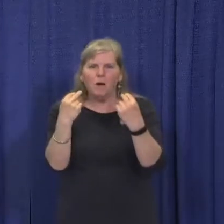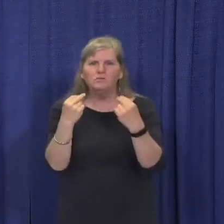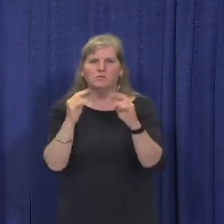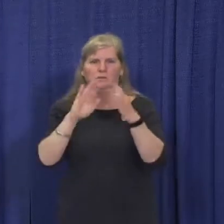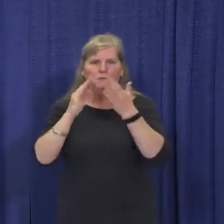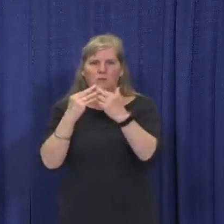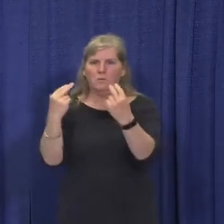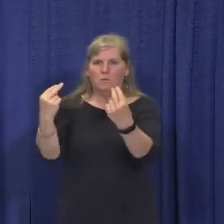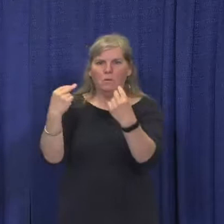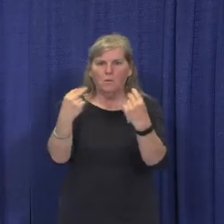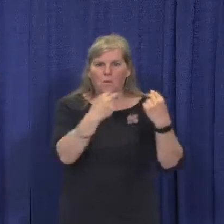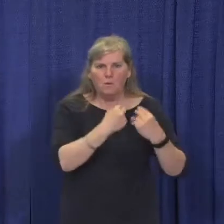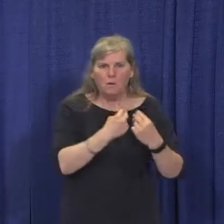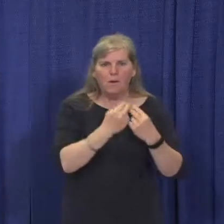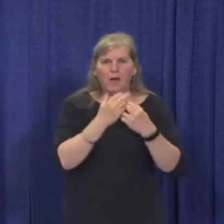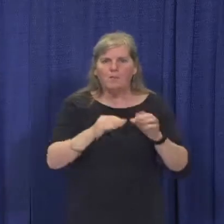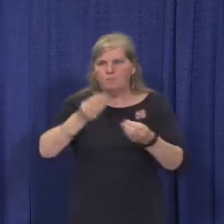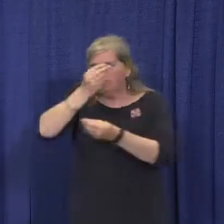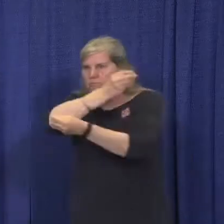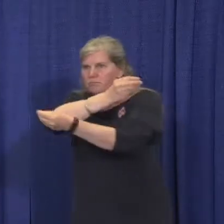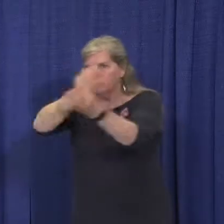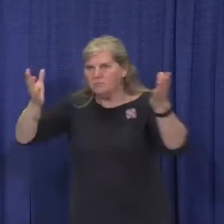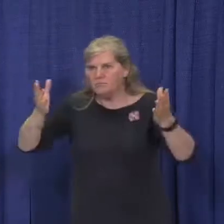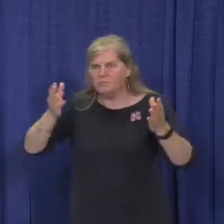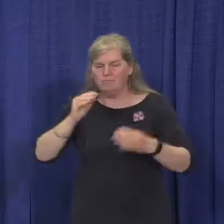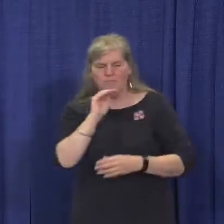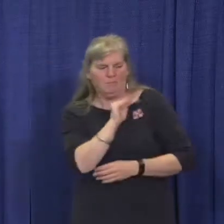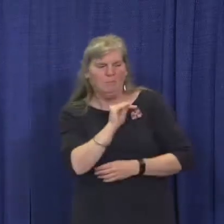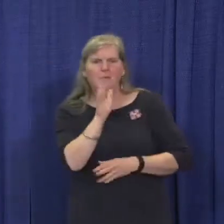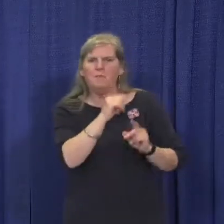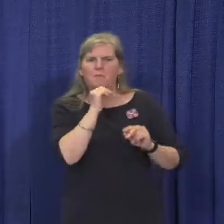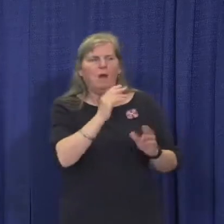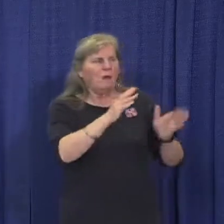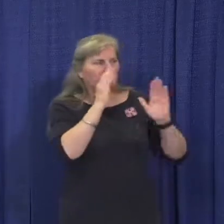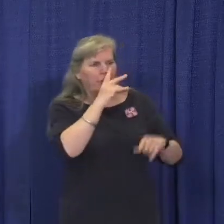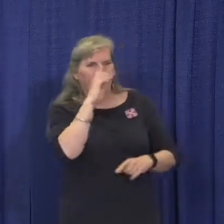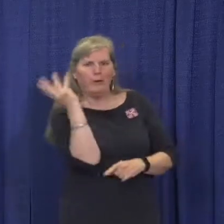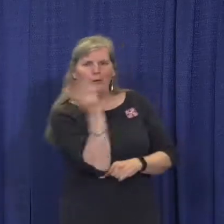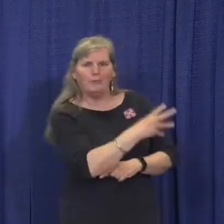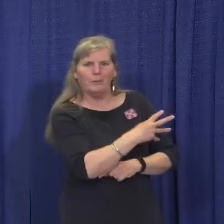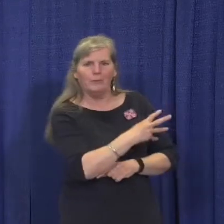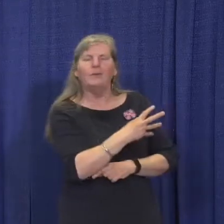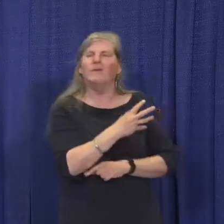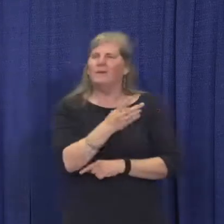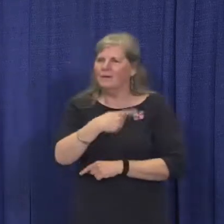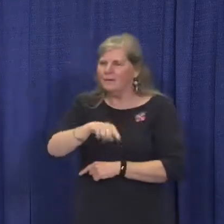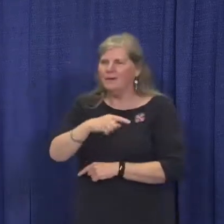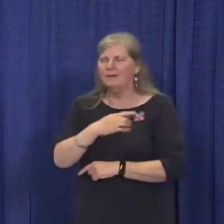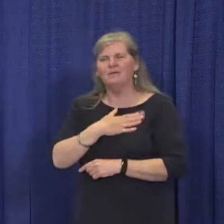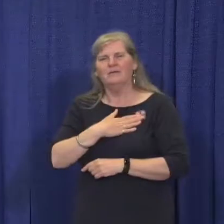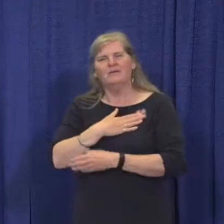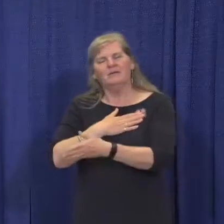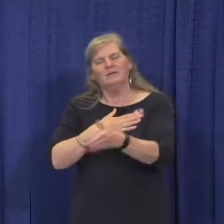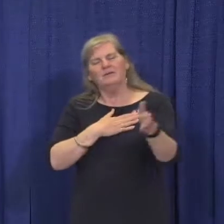the community is listening as up to us to communicate. You've all made a tremendous